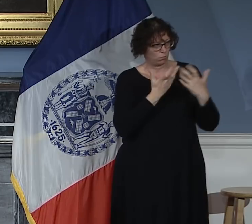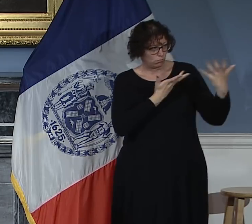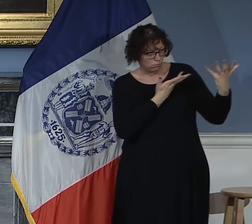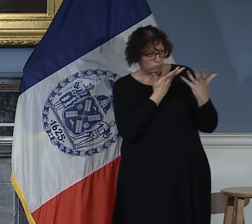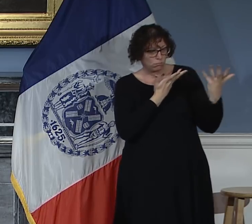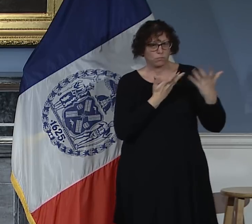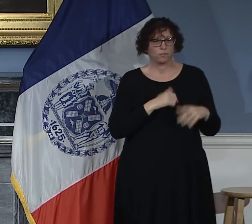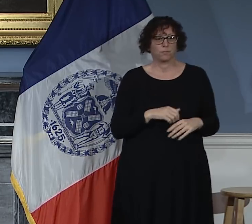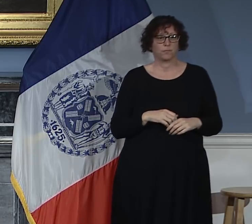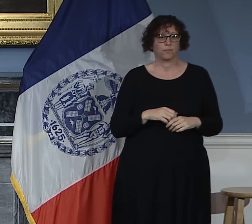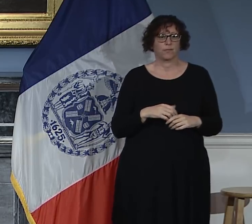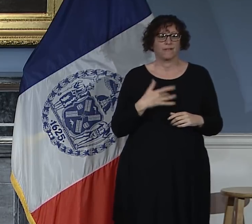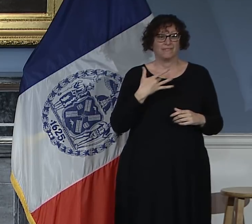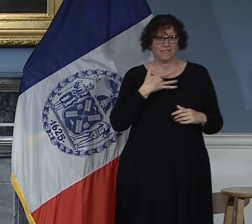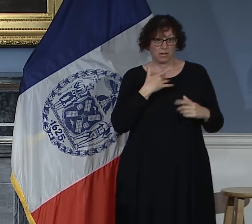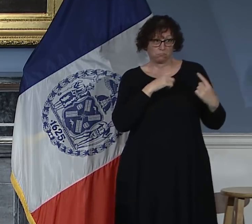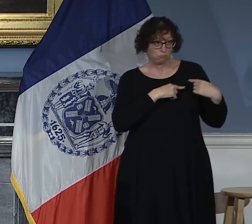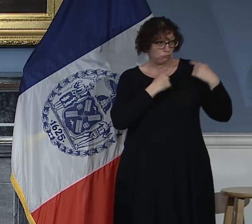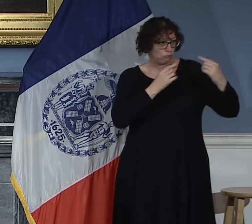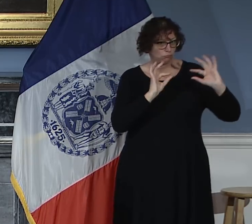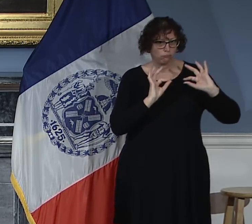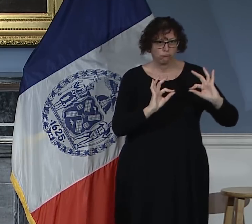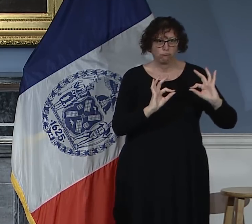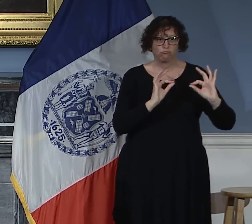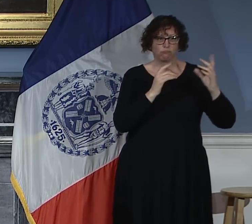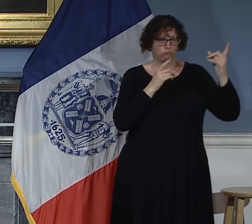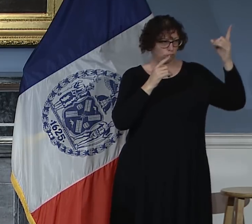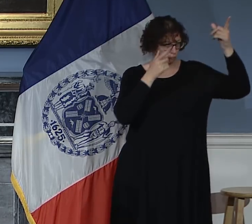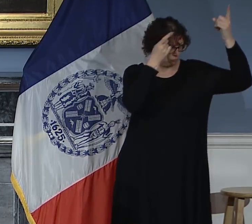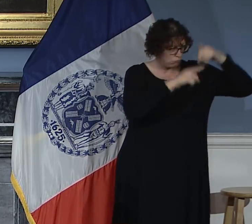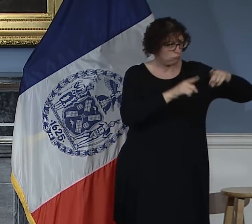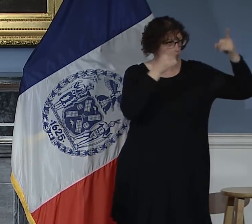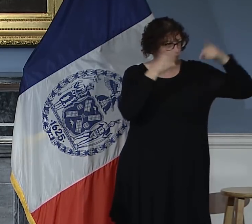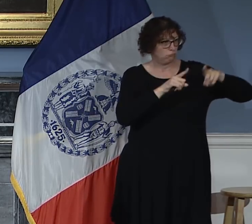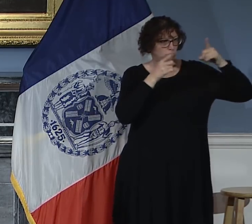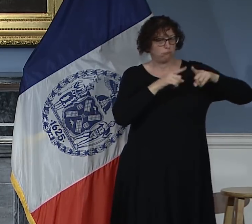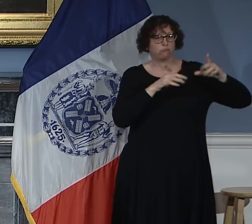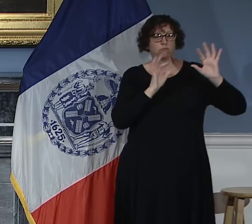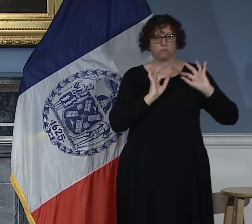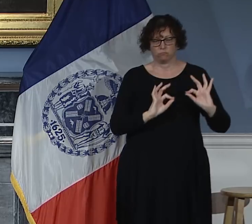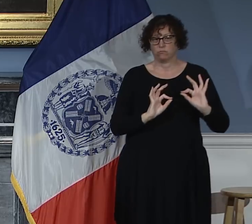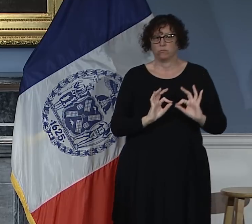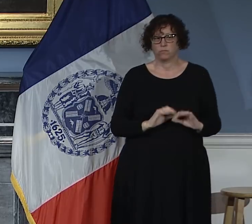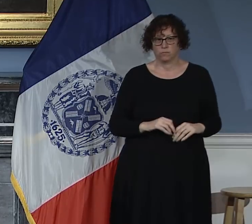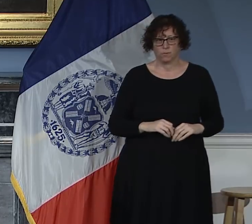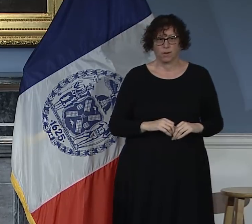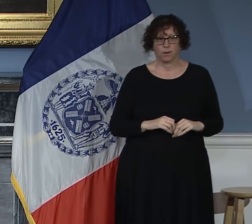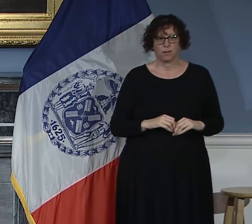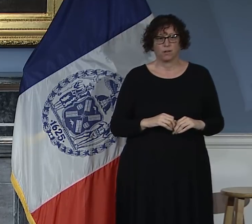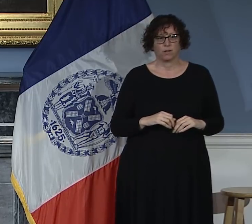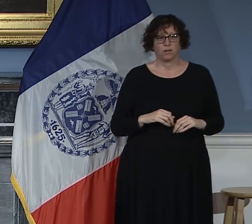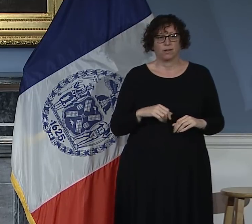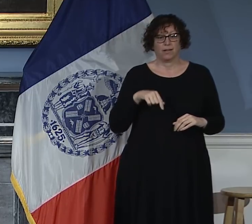DECISION THAT I DISAGREED WITH. IN THIS INSTANCE,